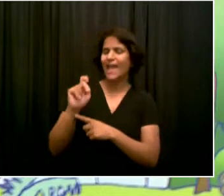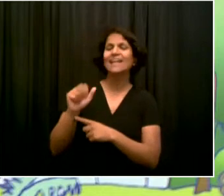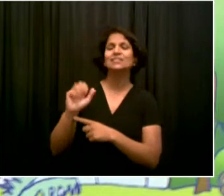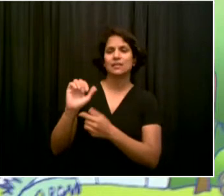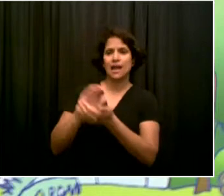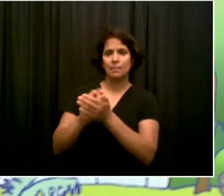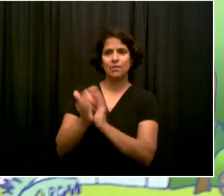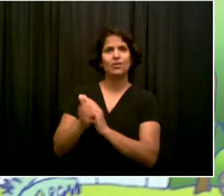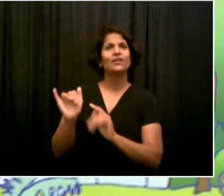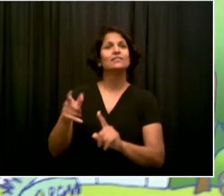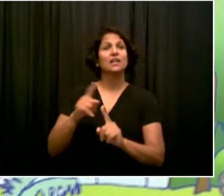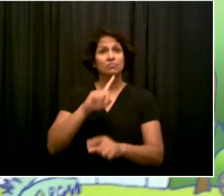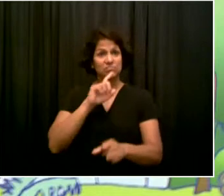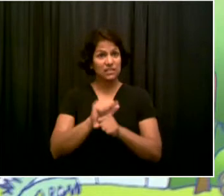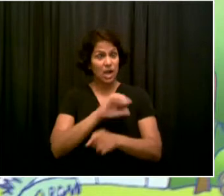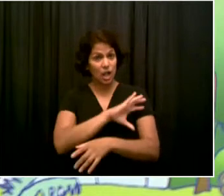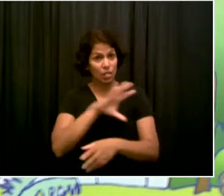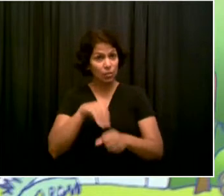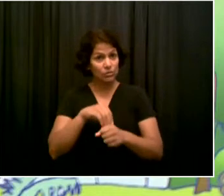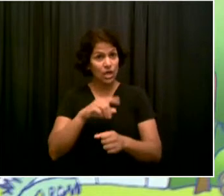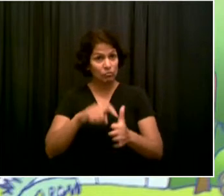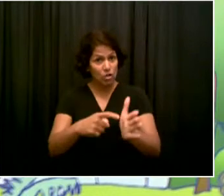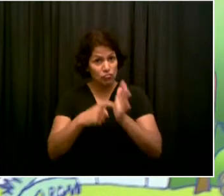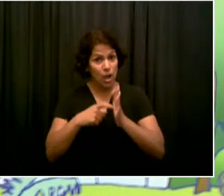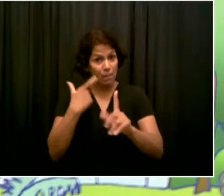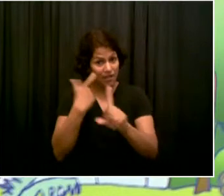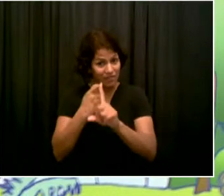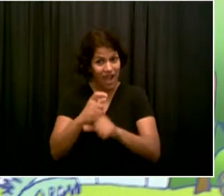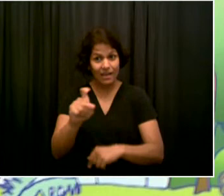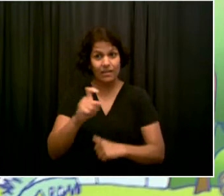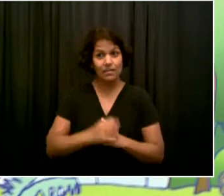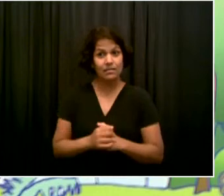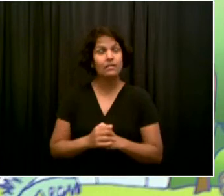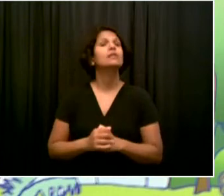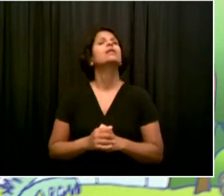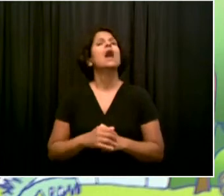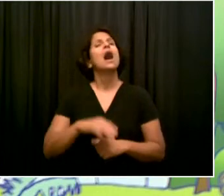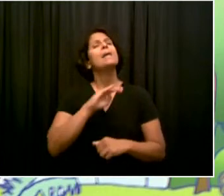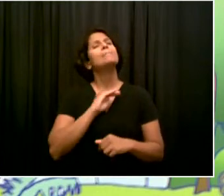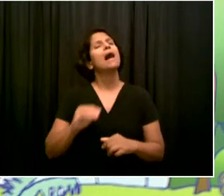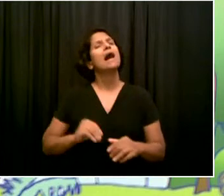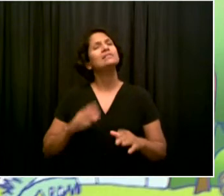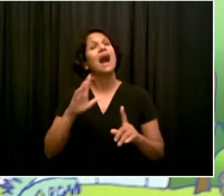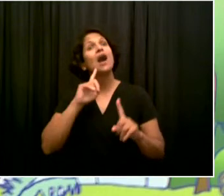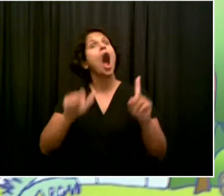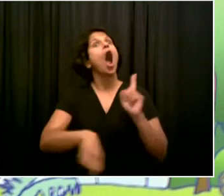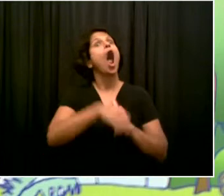DANNY MEYER INITIATIVE? HENRY, AS BEST I UNDERSTANDI T,